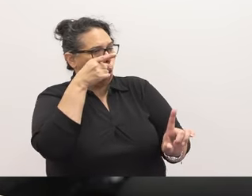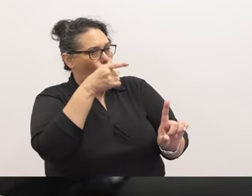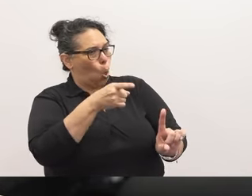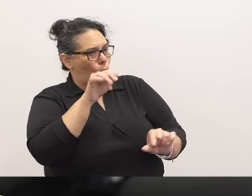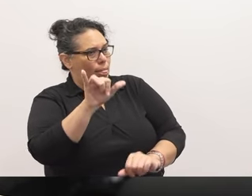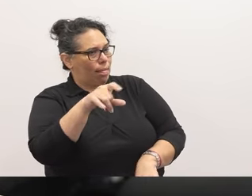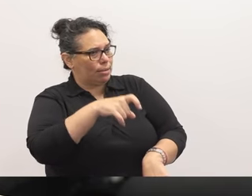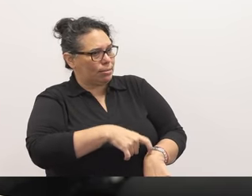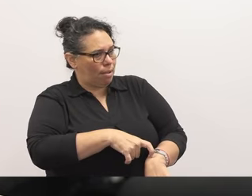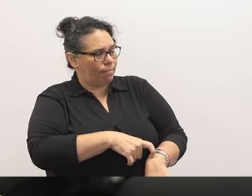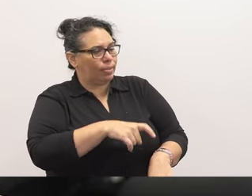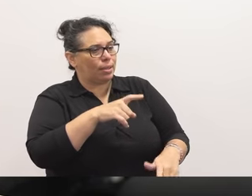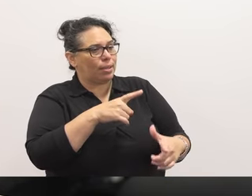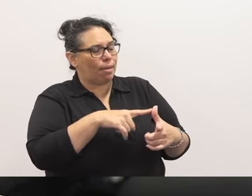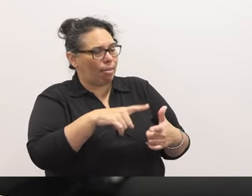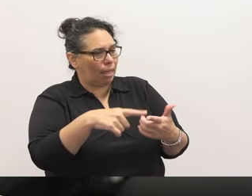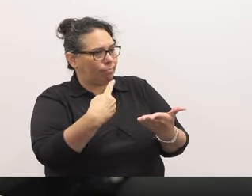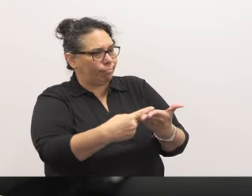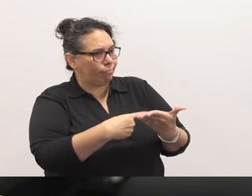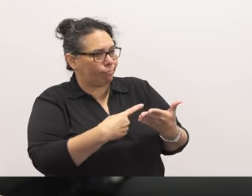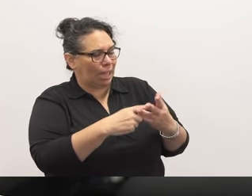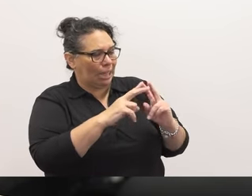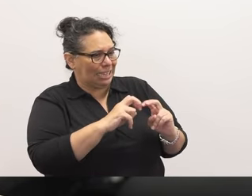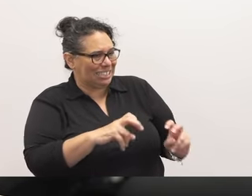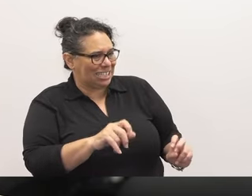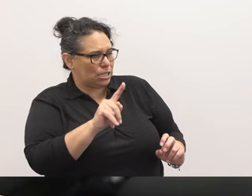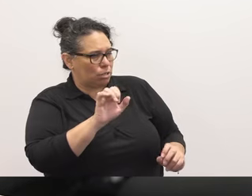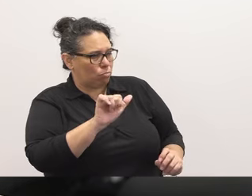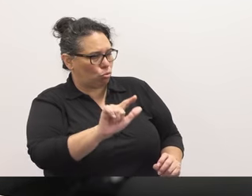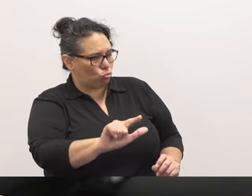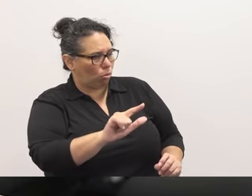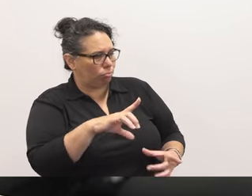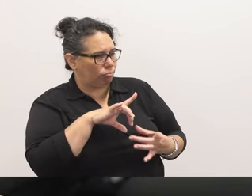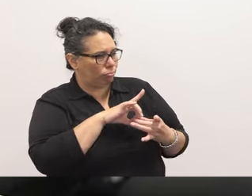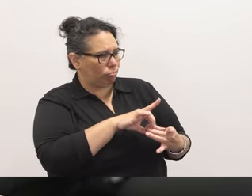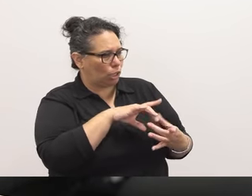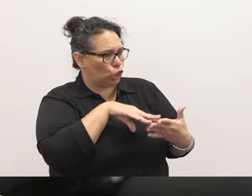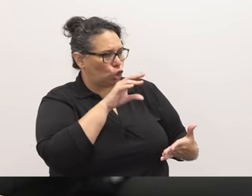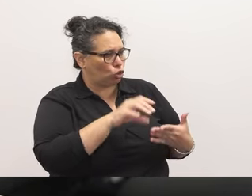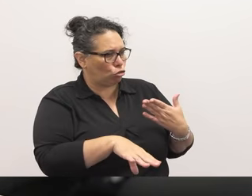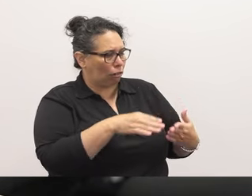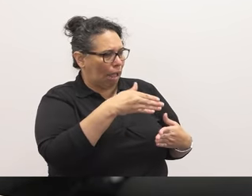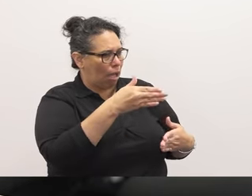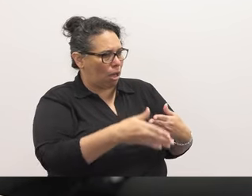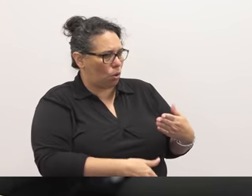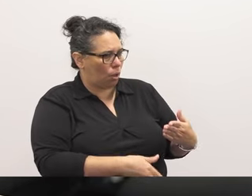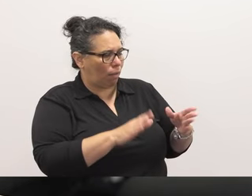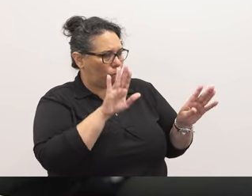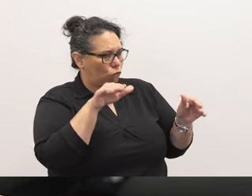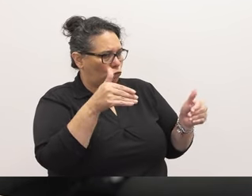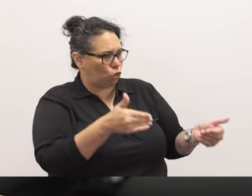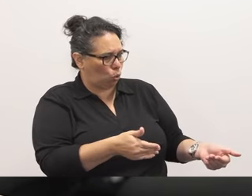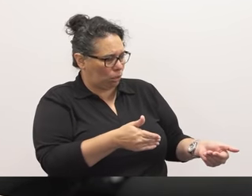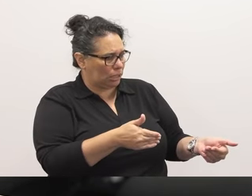and then to talk about the assessment tool that is part of the Student Outcome Focus Governance manual. [AJ Crabill] Yeah.